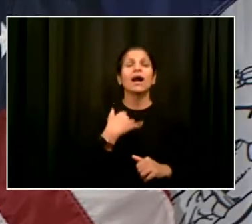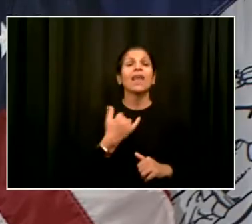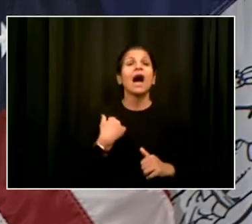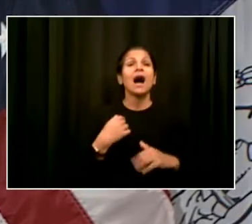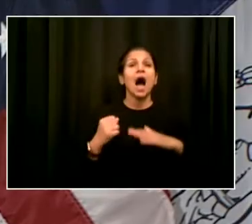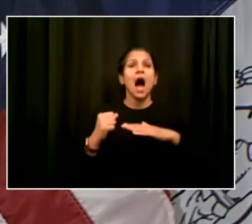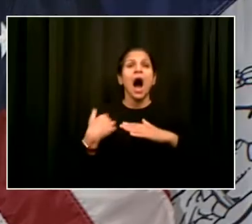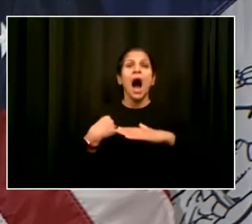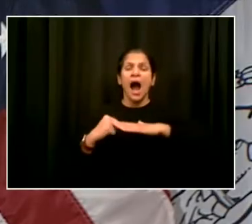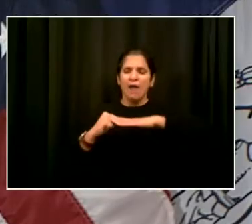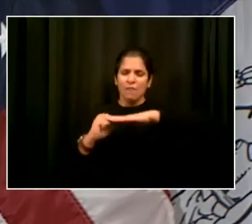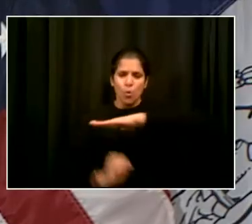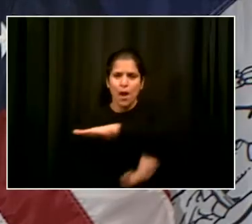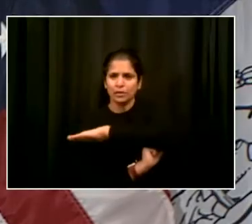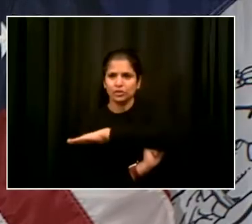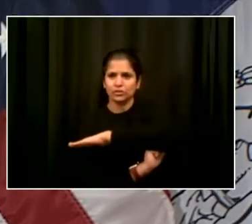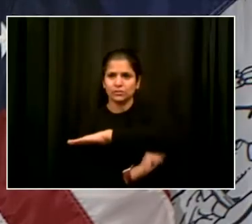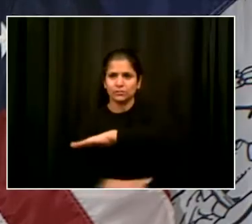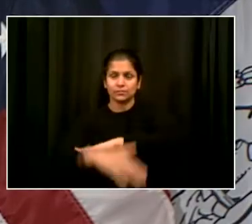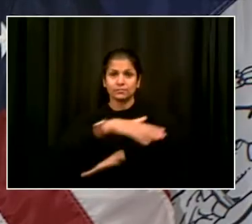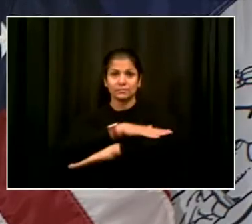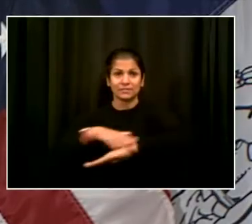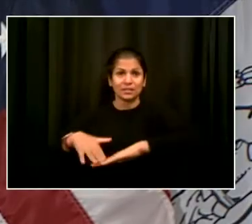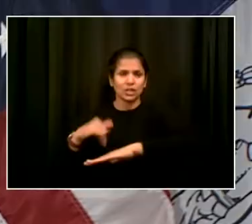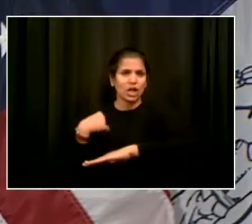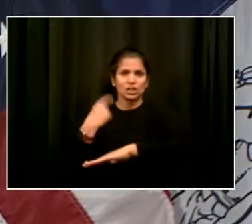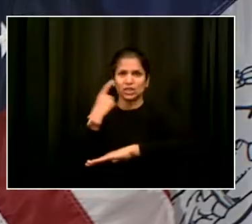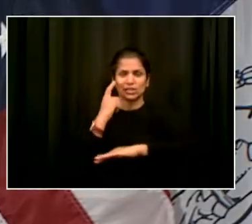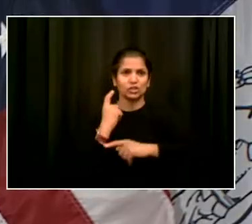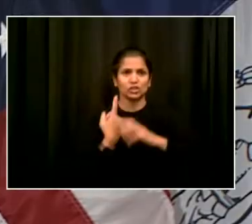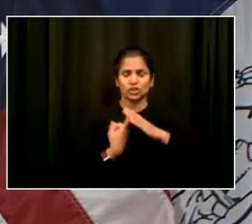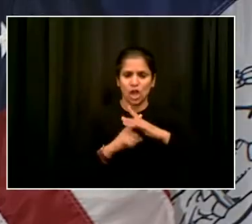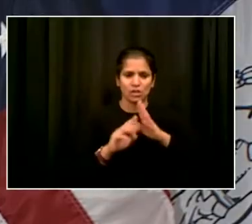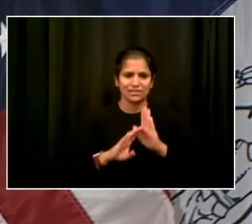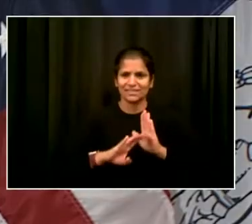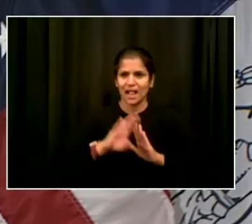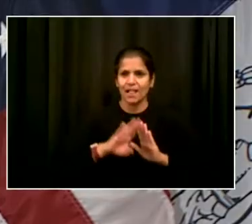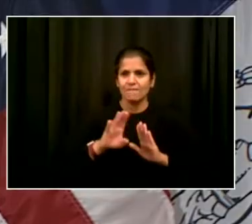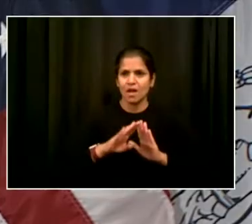I THINK THAT WAS A SIX PART QUESTION. LET ME SAY AT THE OUTSET, THIS IS THE